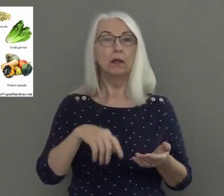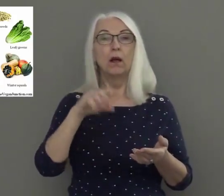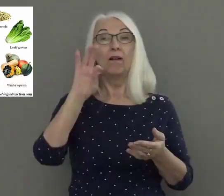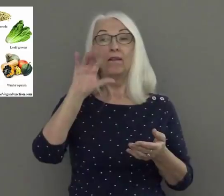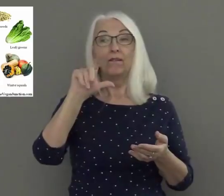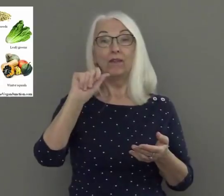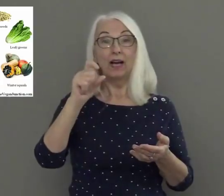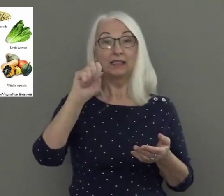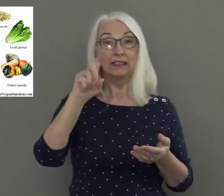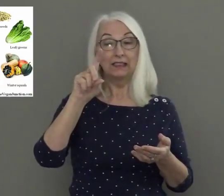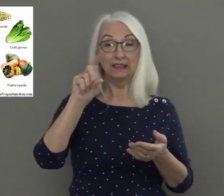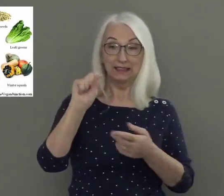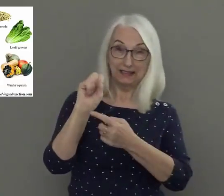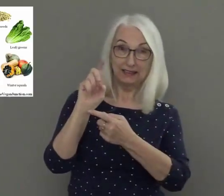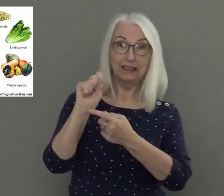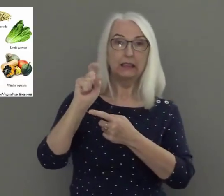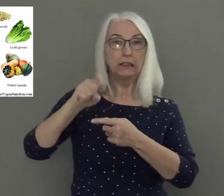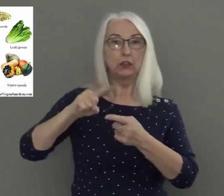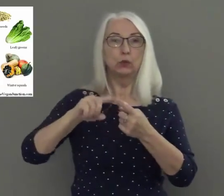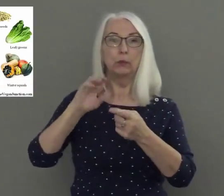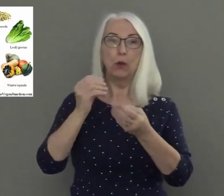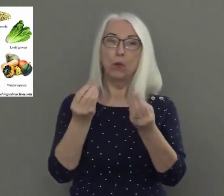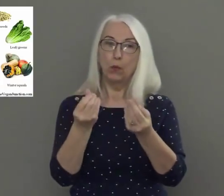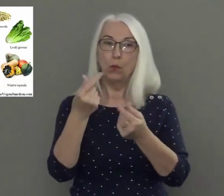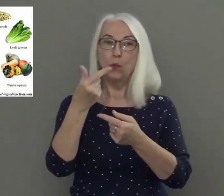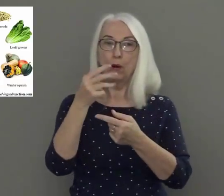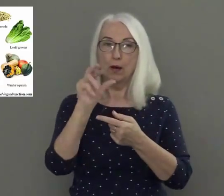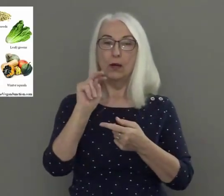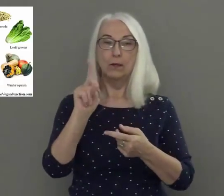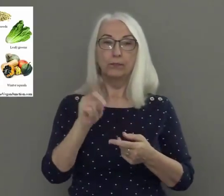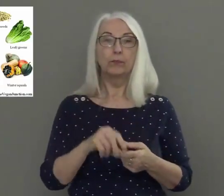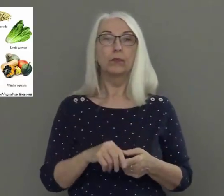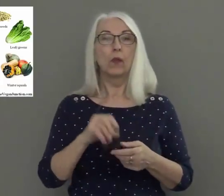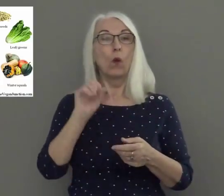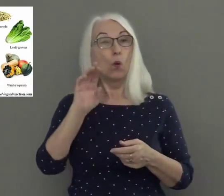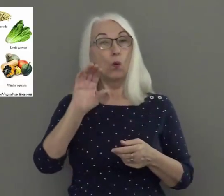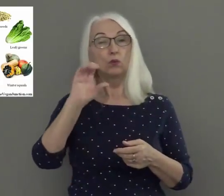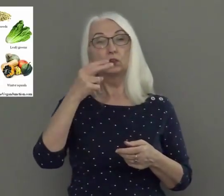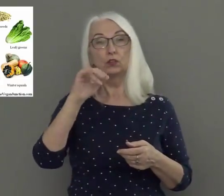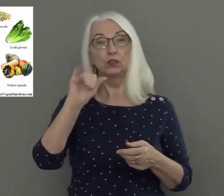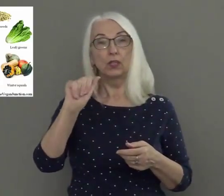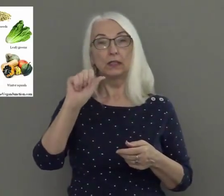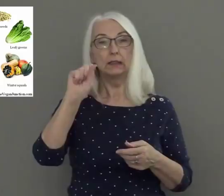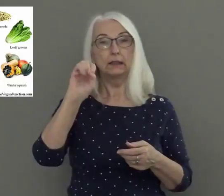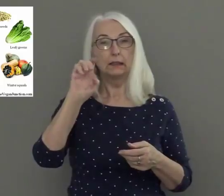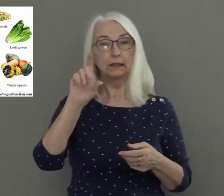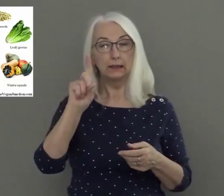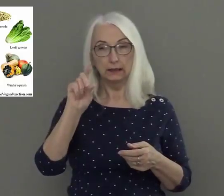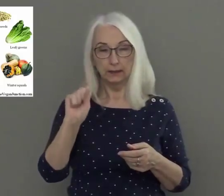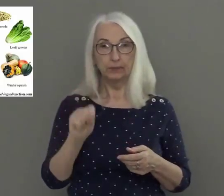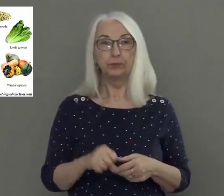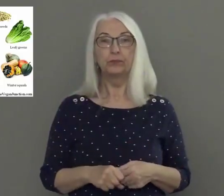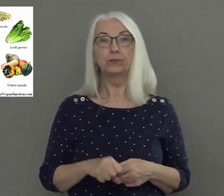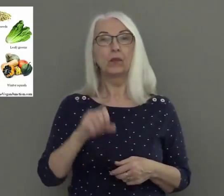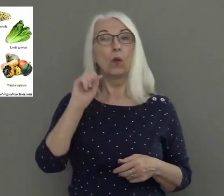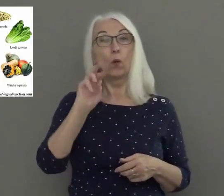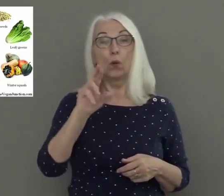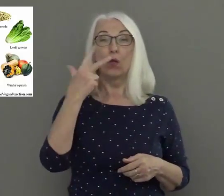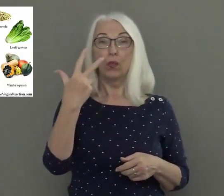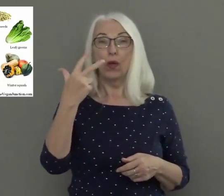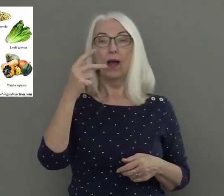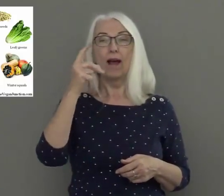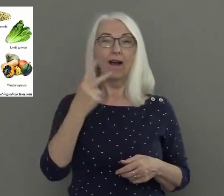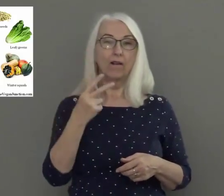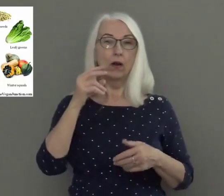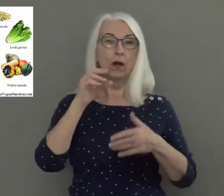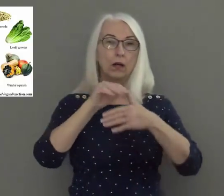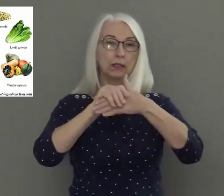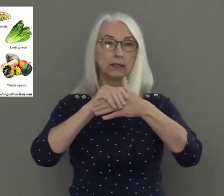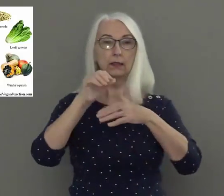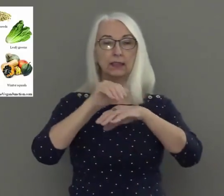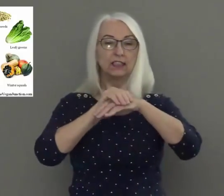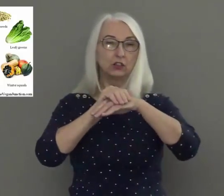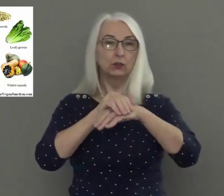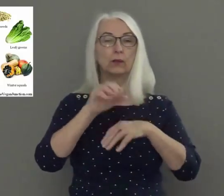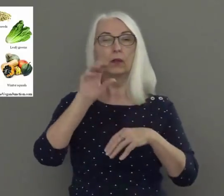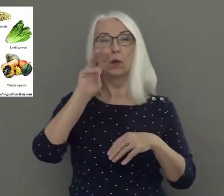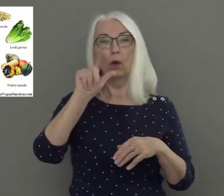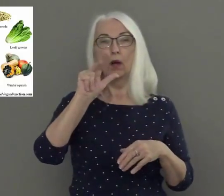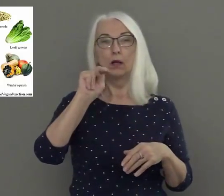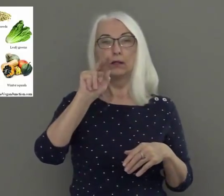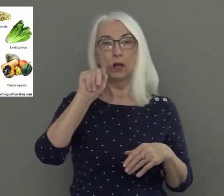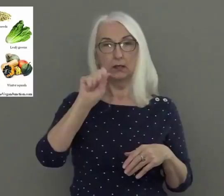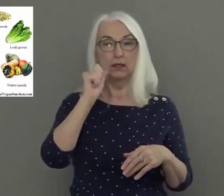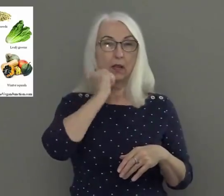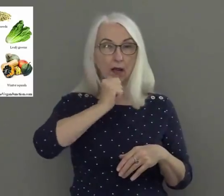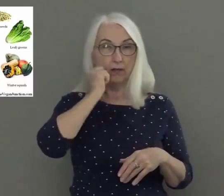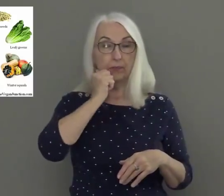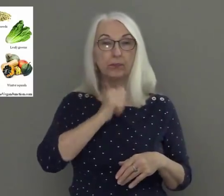(flax needs to be ground) or chia seeds or 3 halves of English walnuts daily.